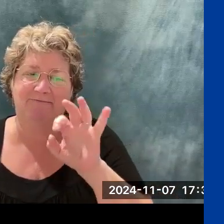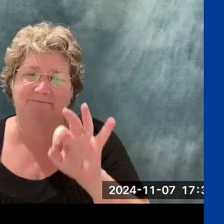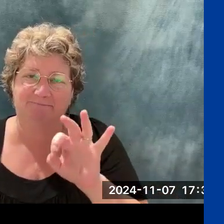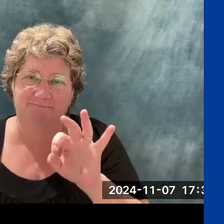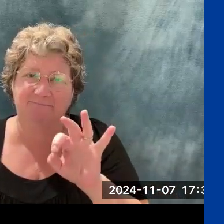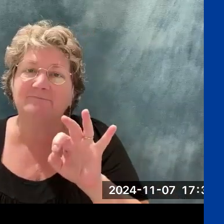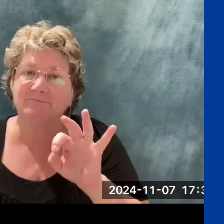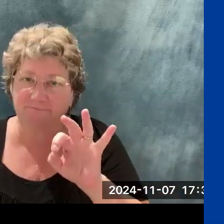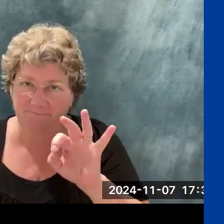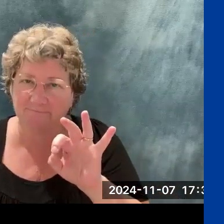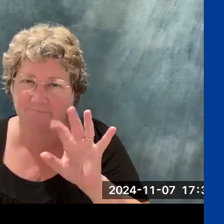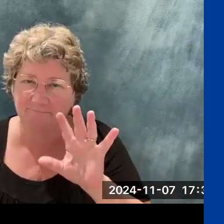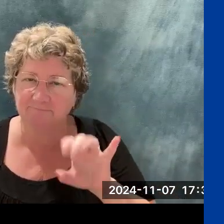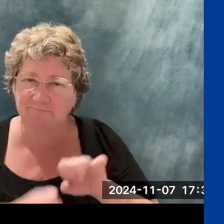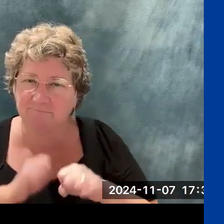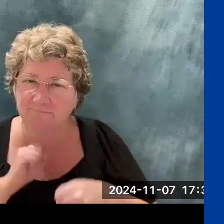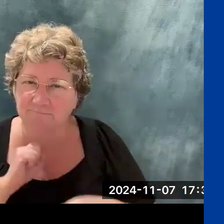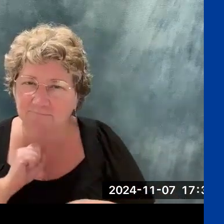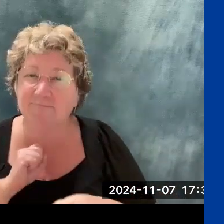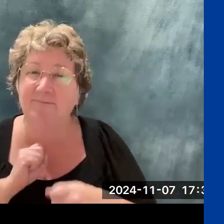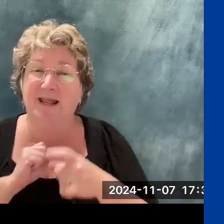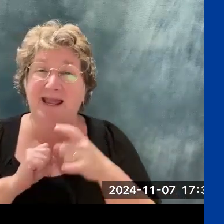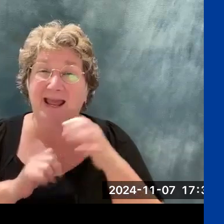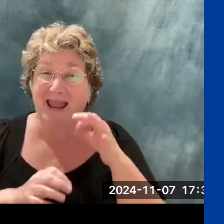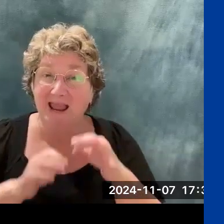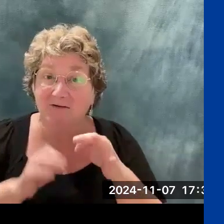that's similar to how you might understand it, right?